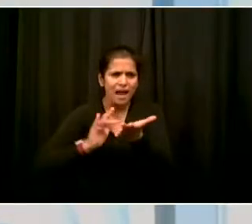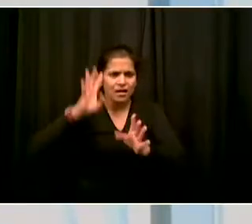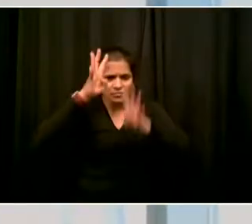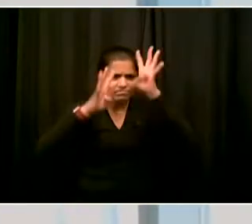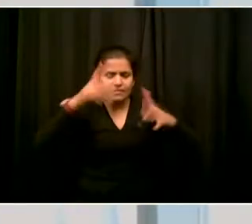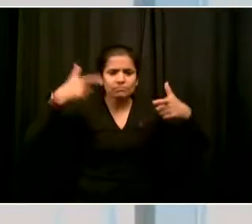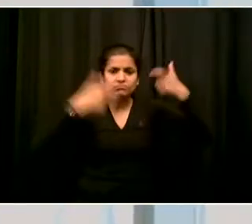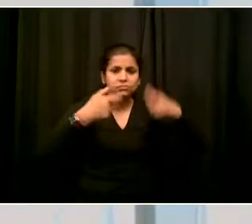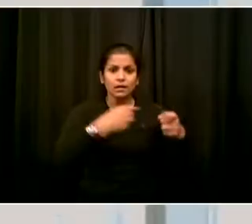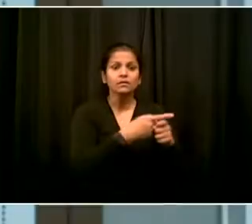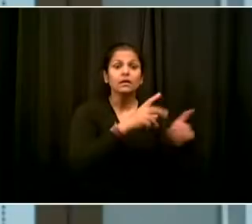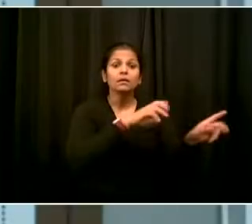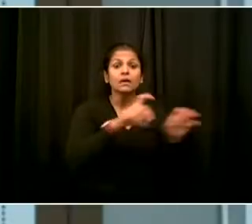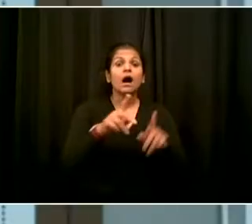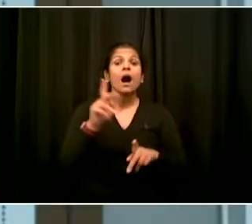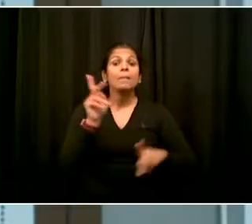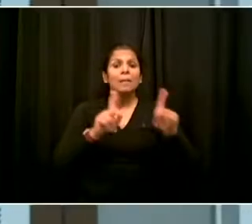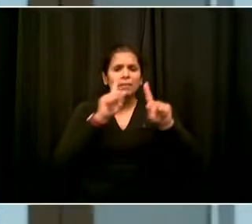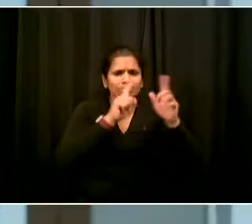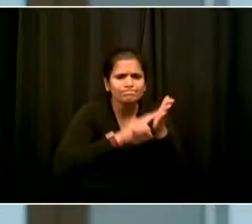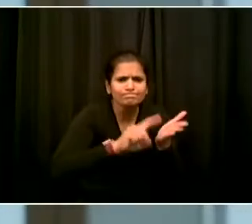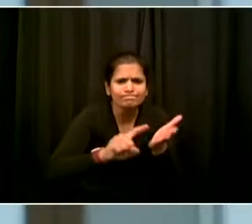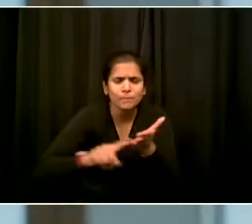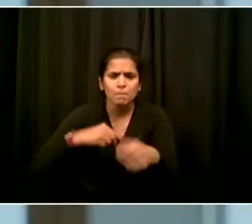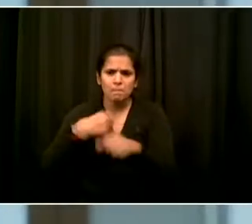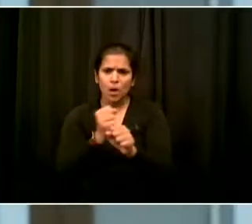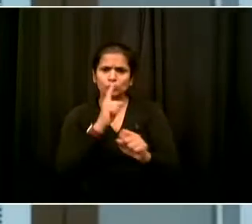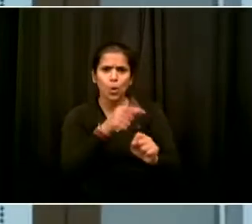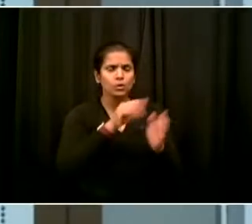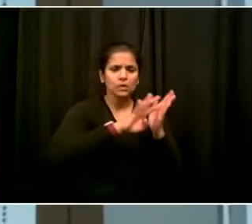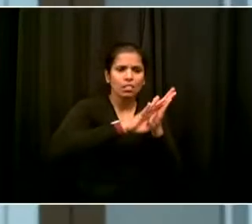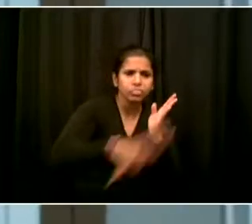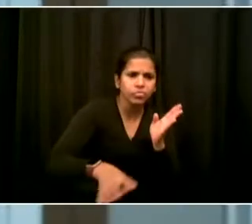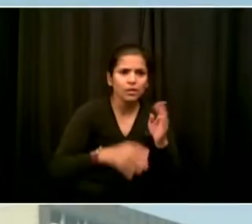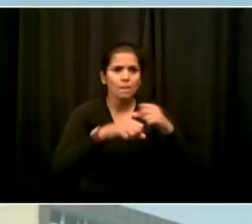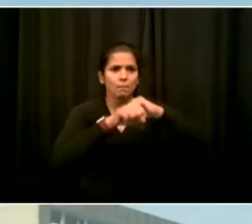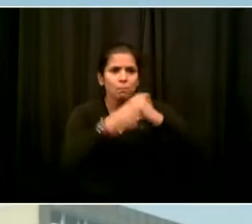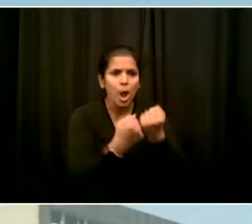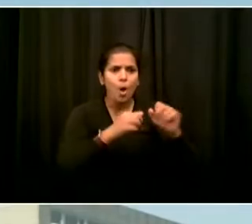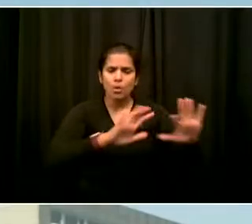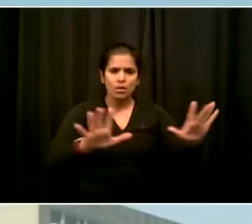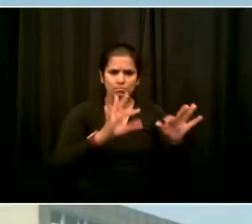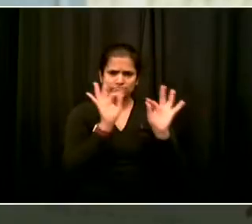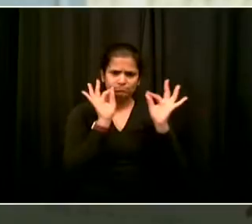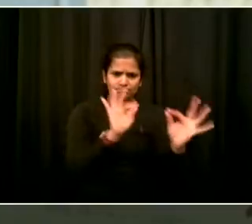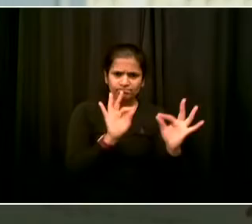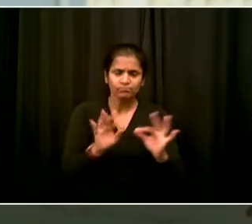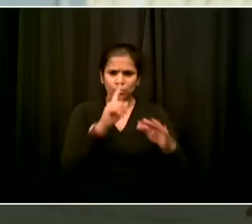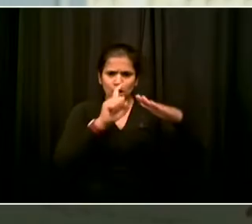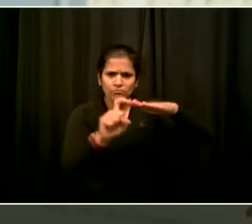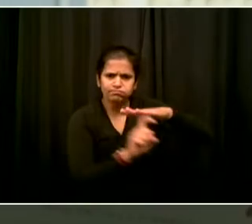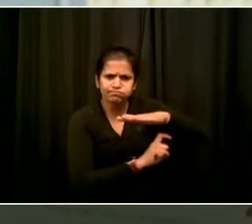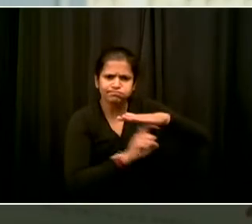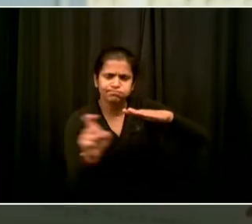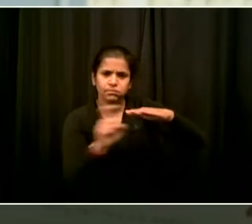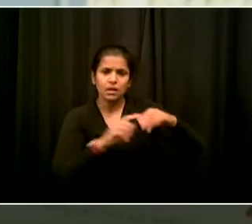EW H HVAE ONE OF THE MOST SENSITIVE TTTESS ON THE MARKET O BE SURE WE'RE GIVING THE MOST